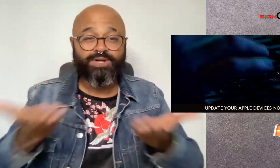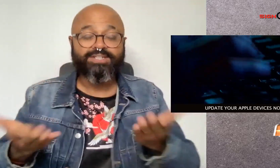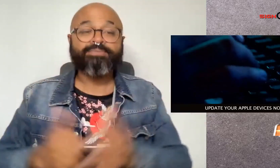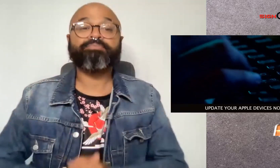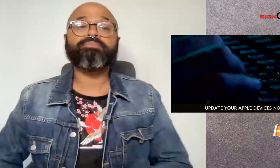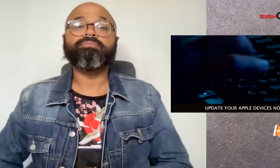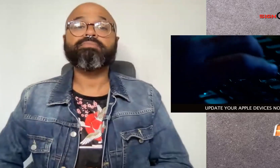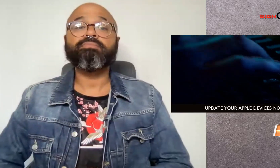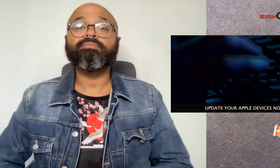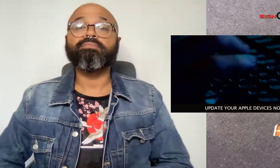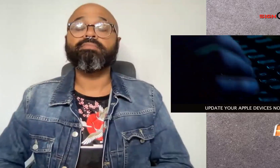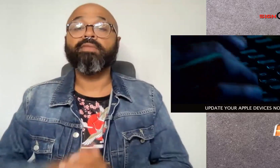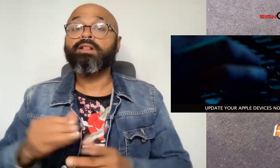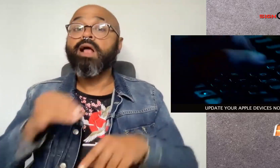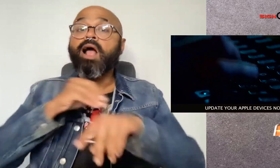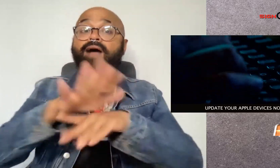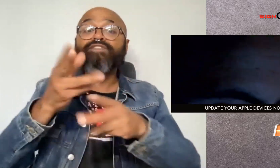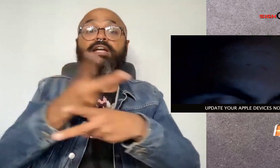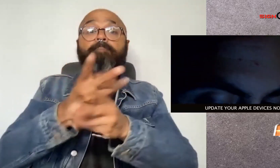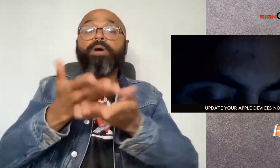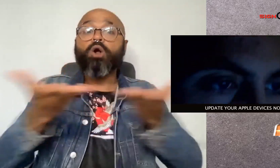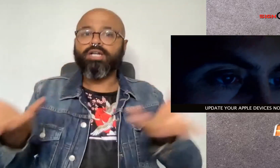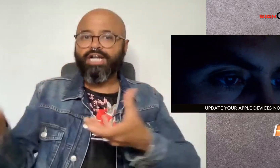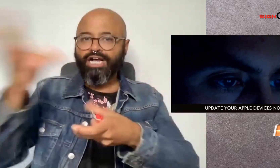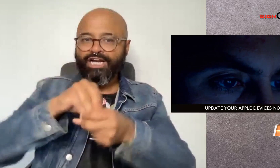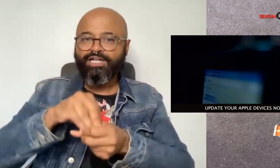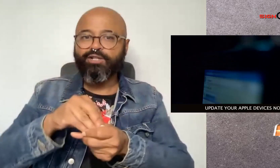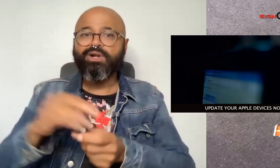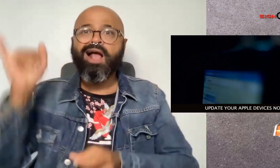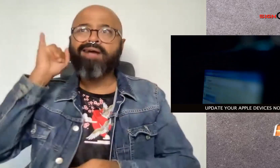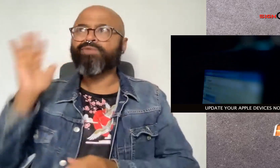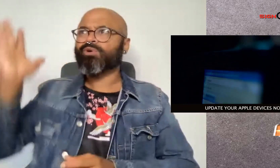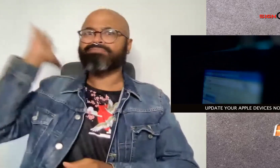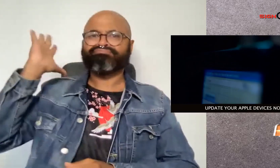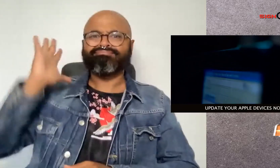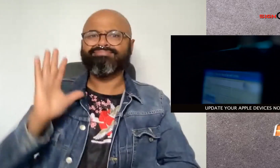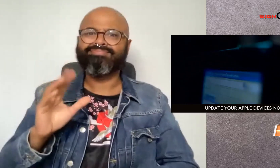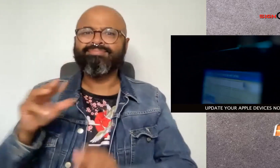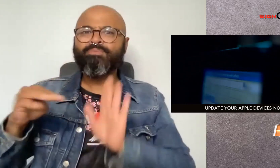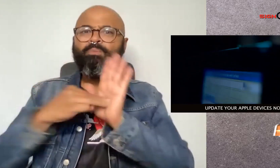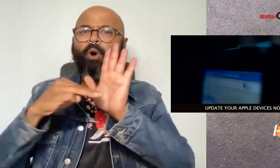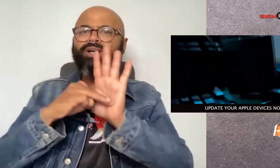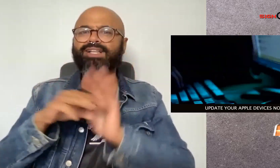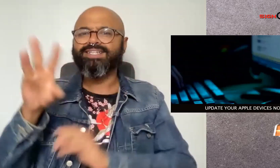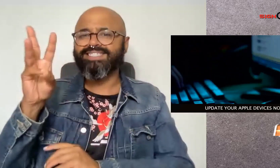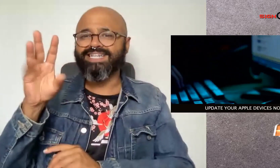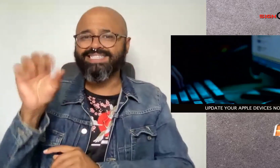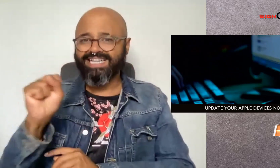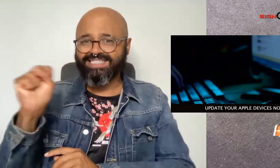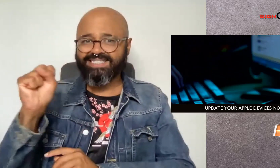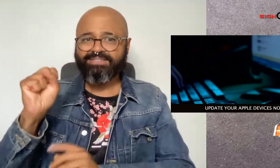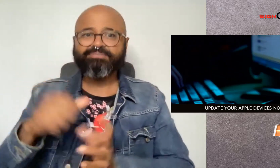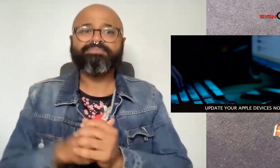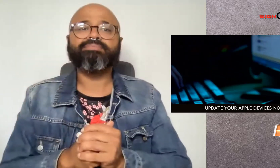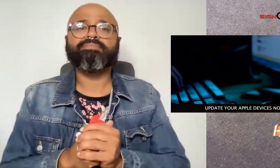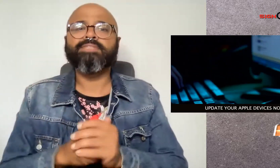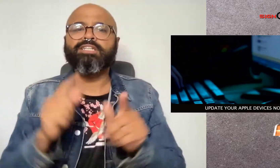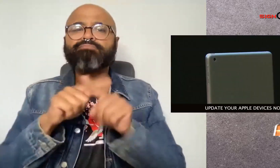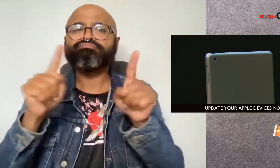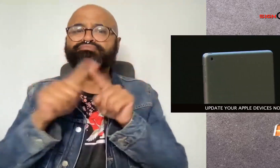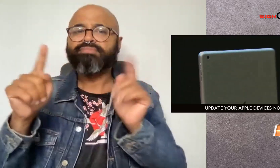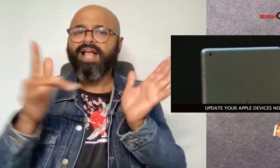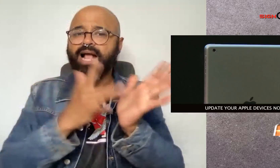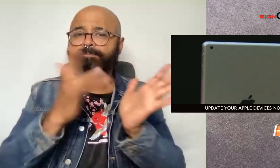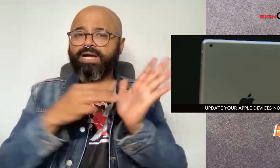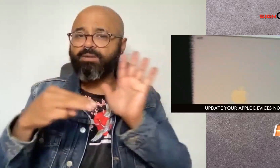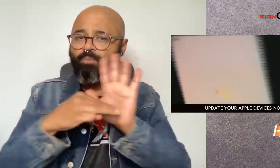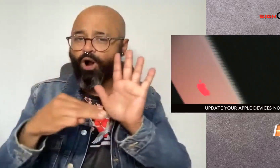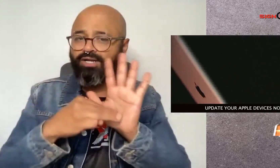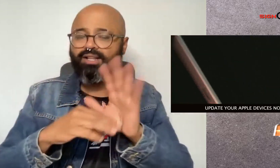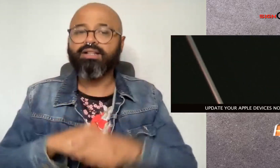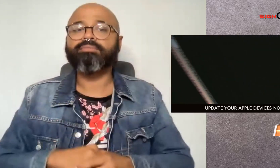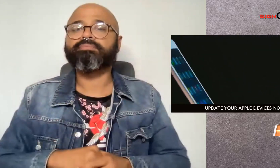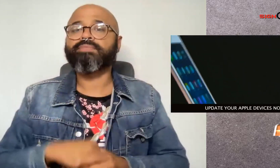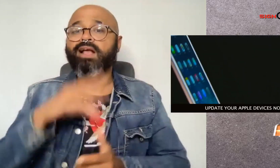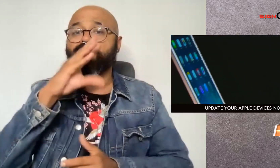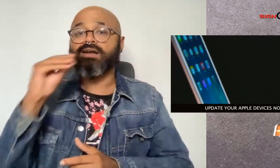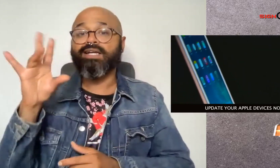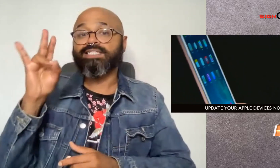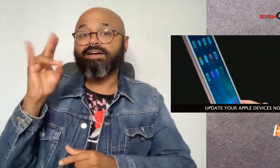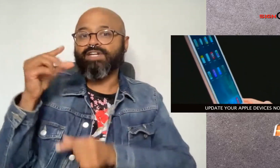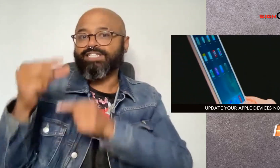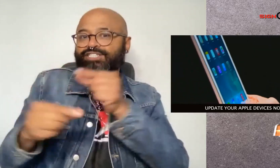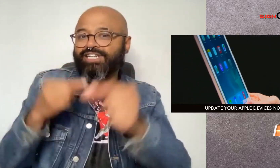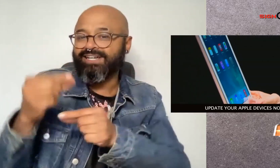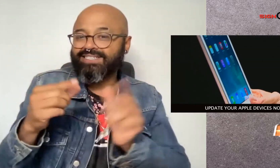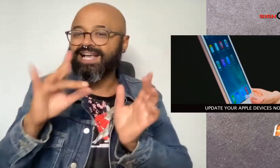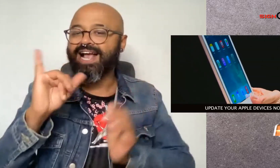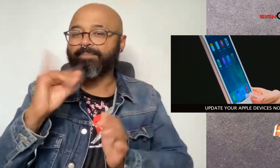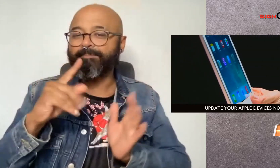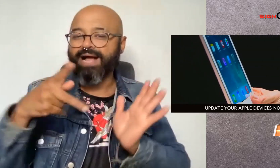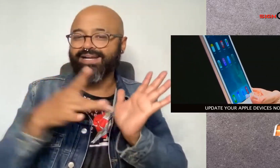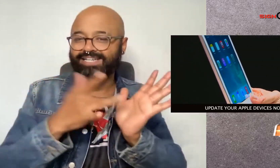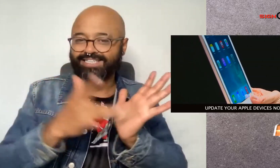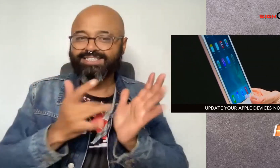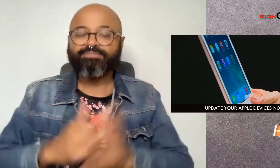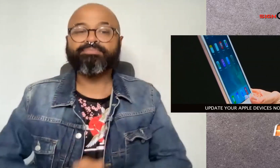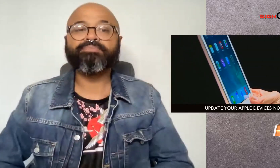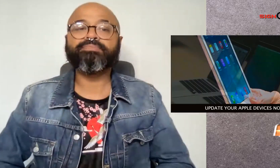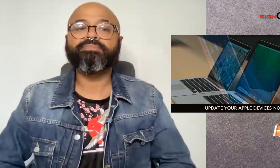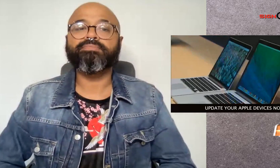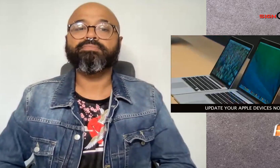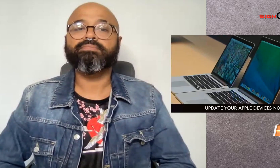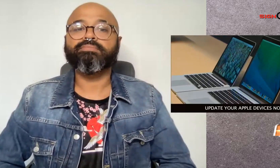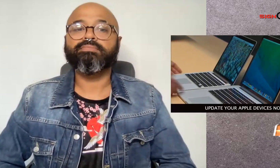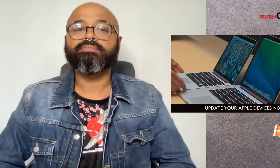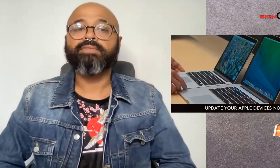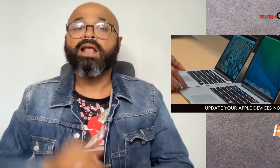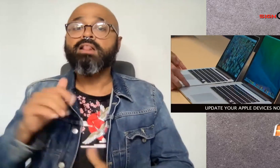devices affected products include iPhones dating back to the 6s model multiple iPad